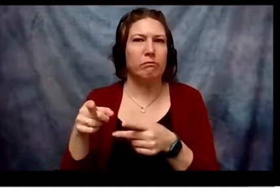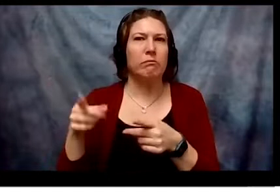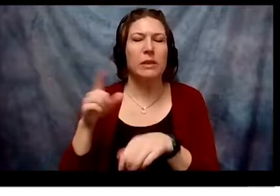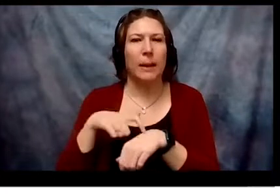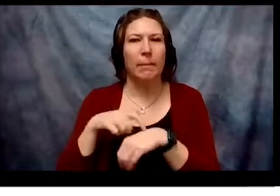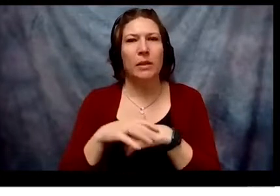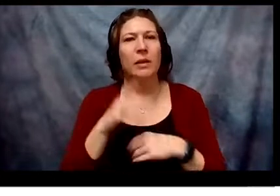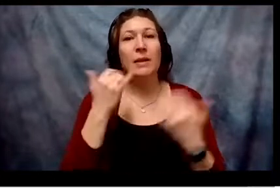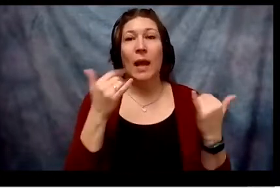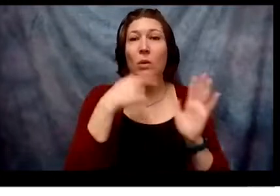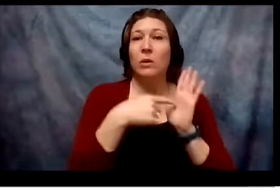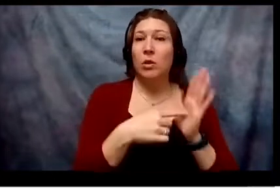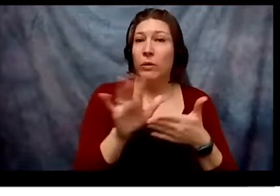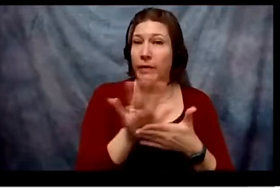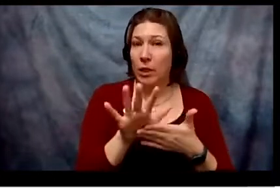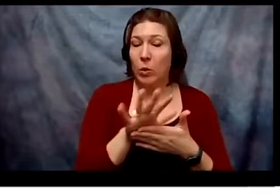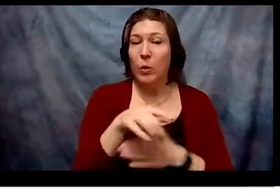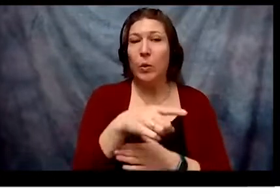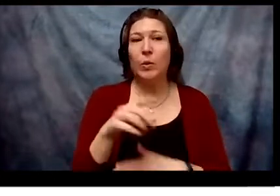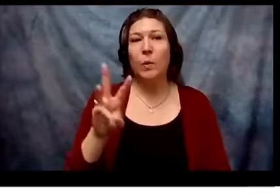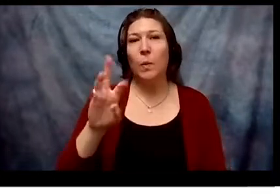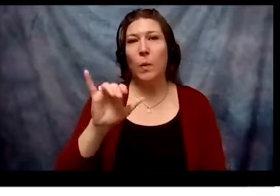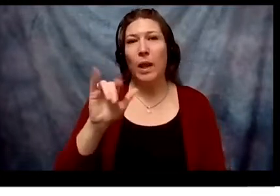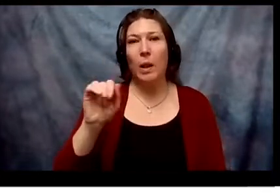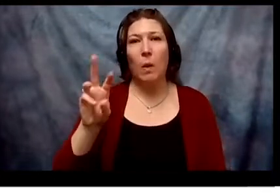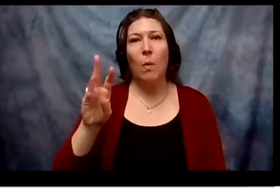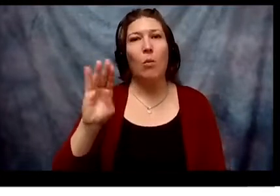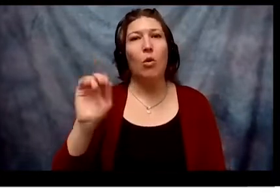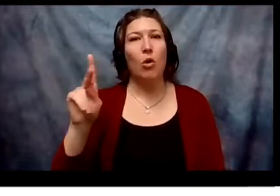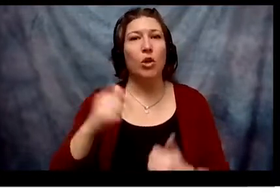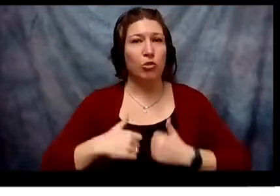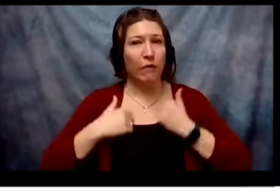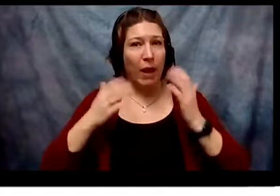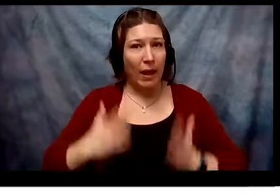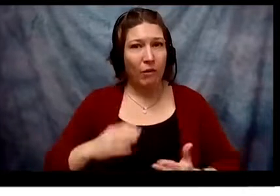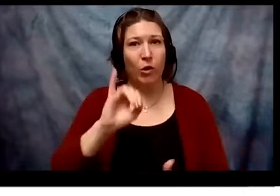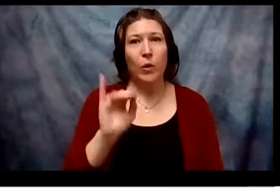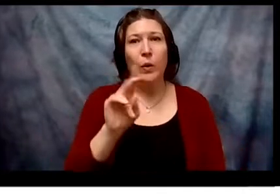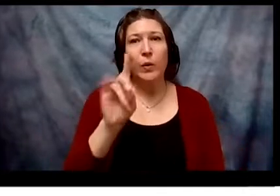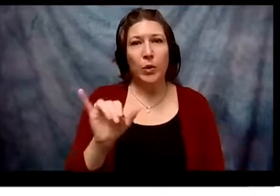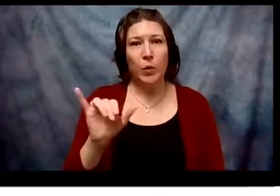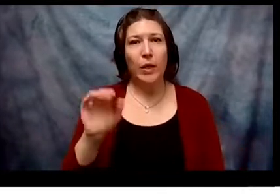show a video of a Willowbrook survivor, Jodi Moiseff speaking about her